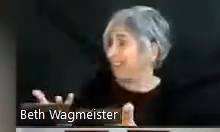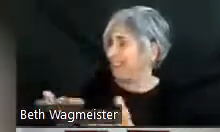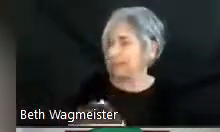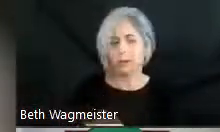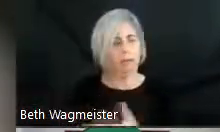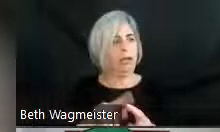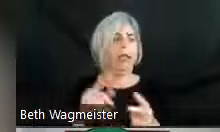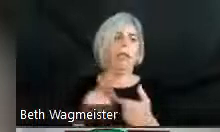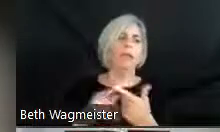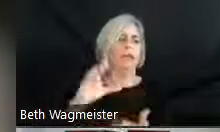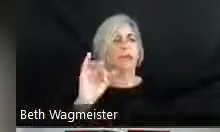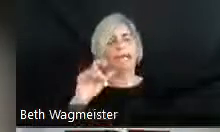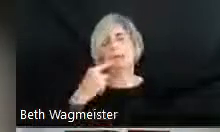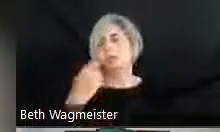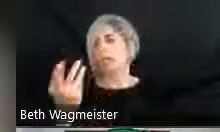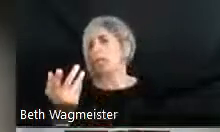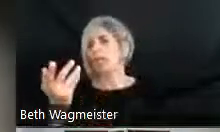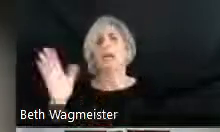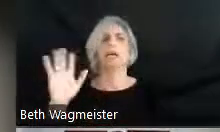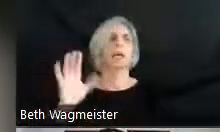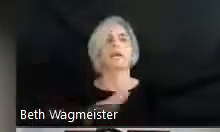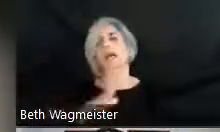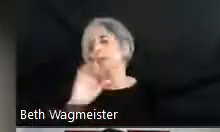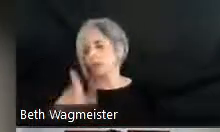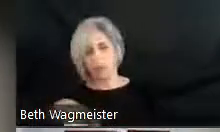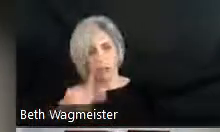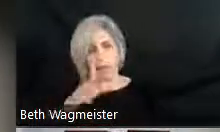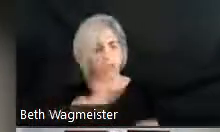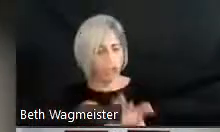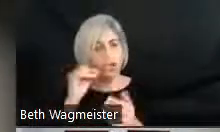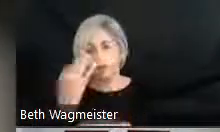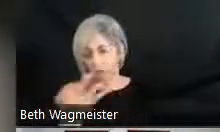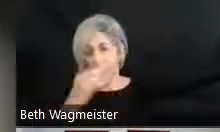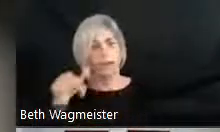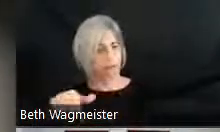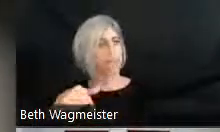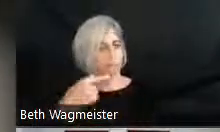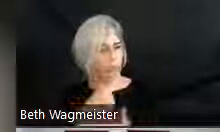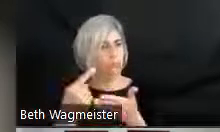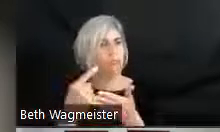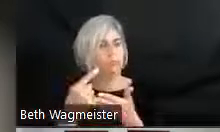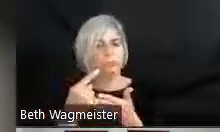come back and say something like, well sure let's do lunch and learn this Friday. In that story I have asked